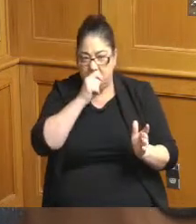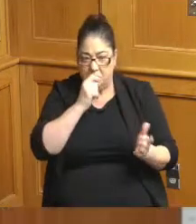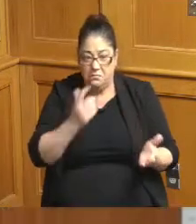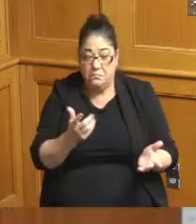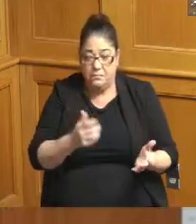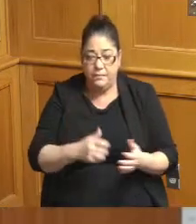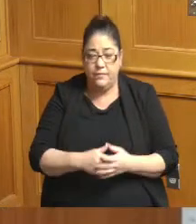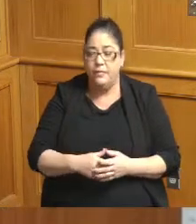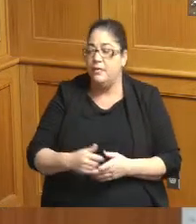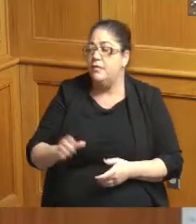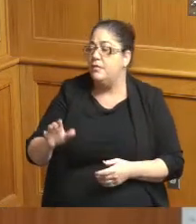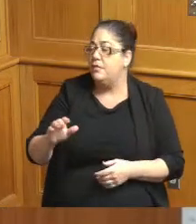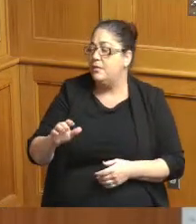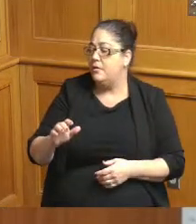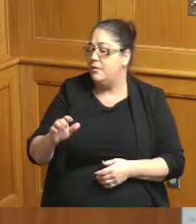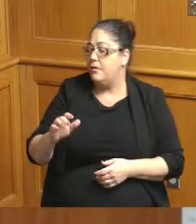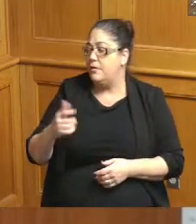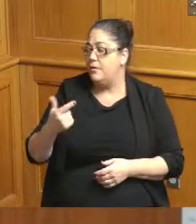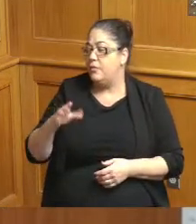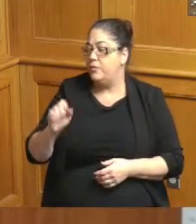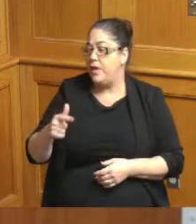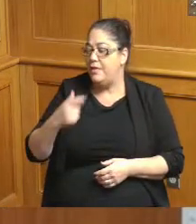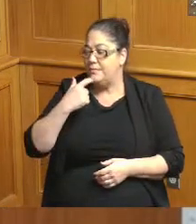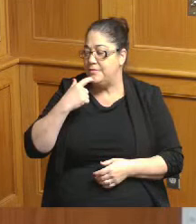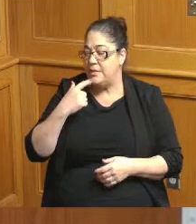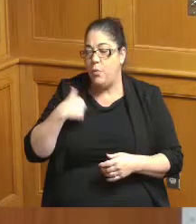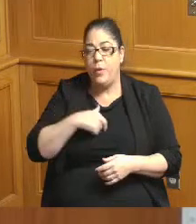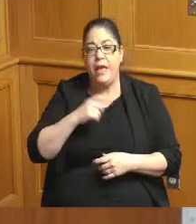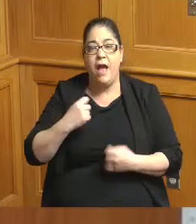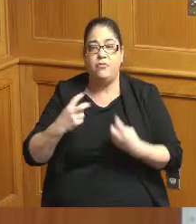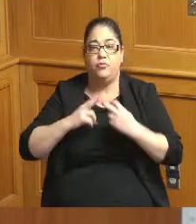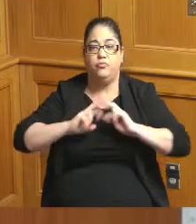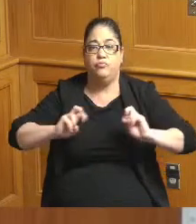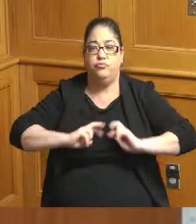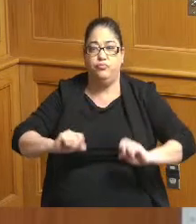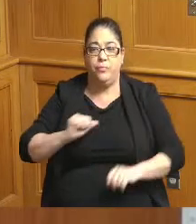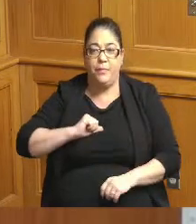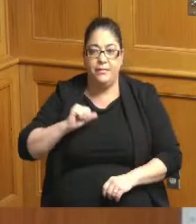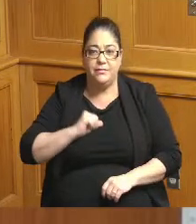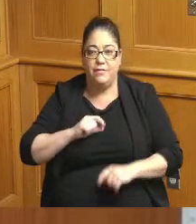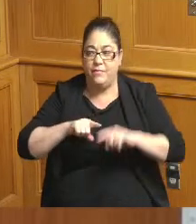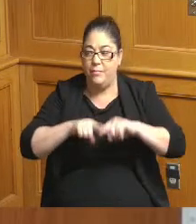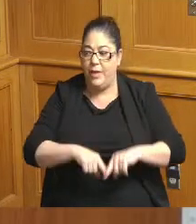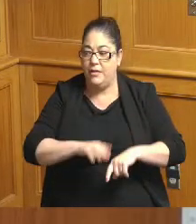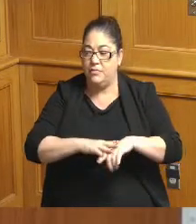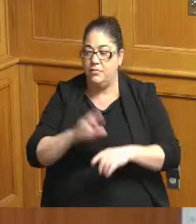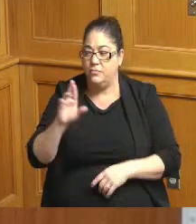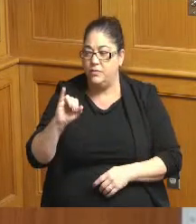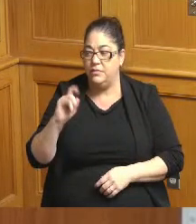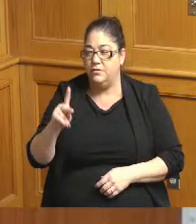we really always still need to continue to assess ourselves based on risk you know sinus infections